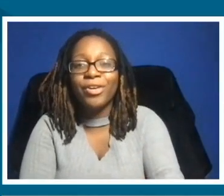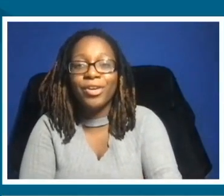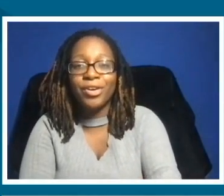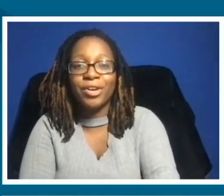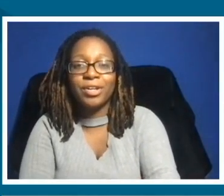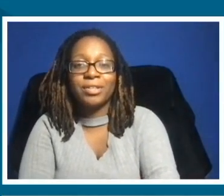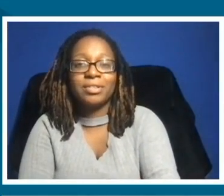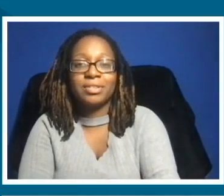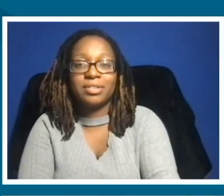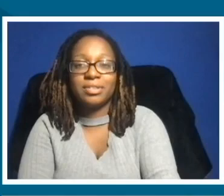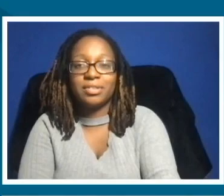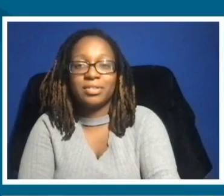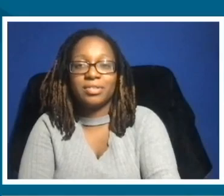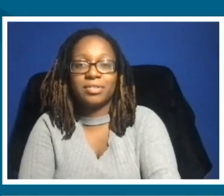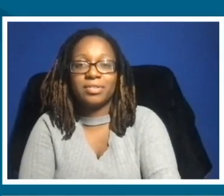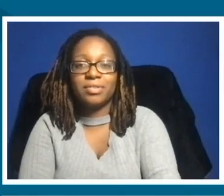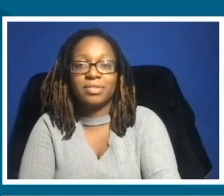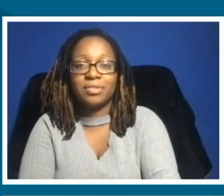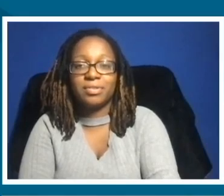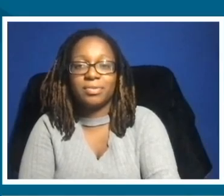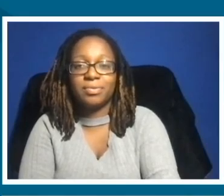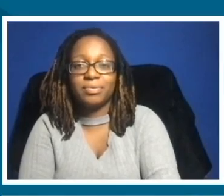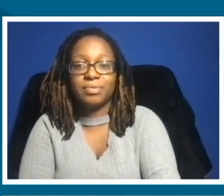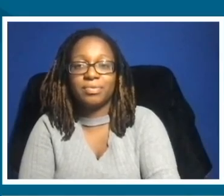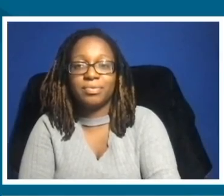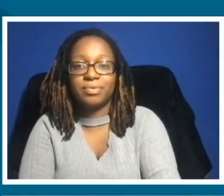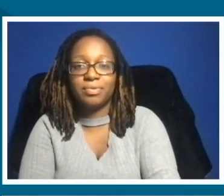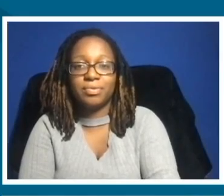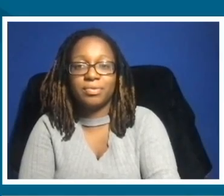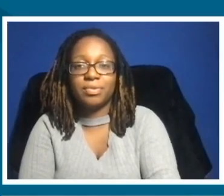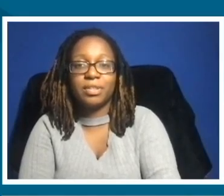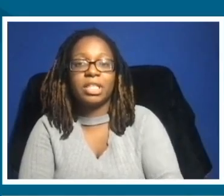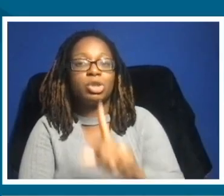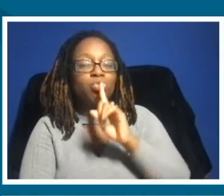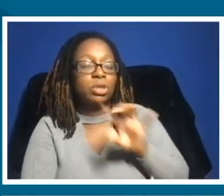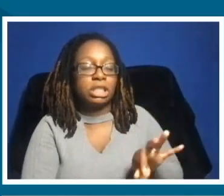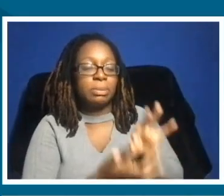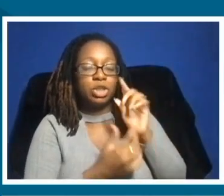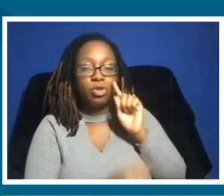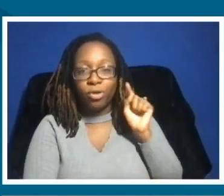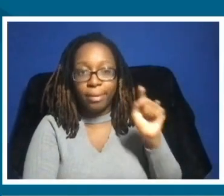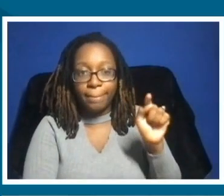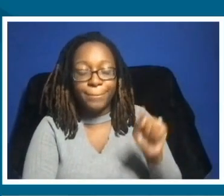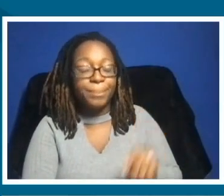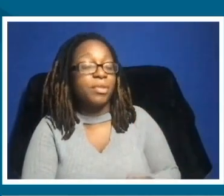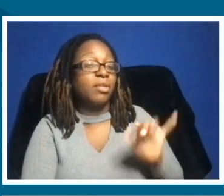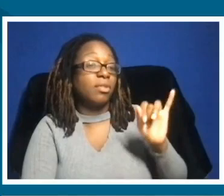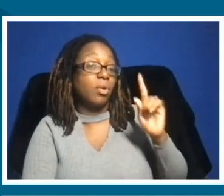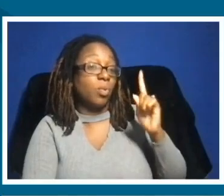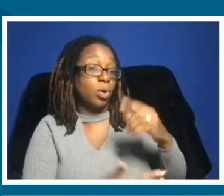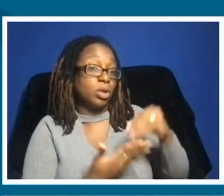it became special to them in some way and that's reflected in what this